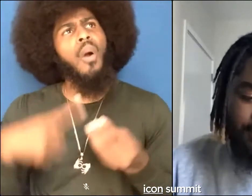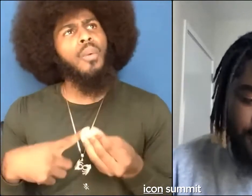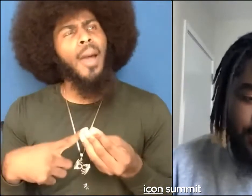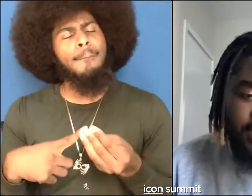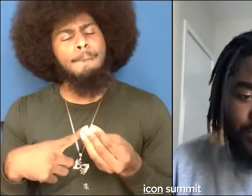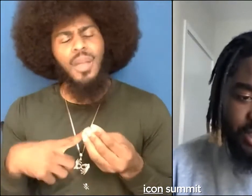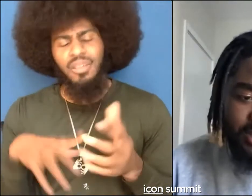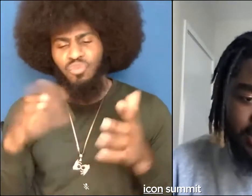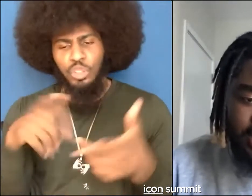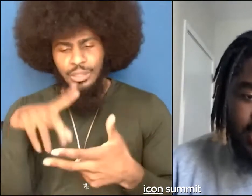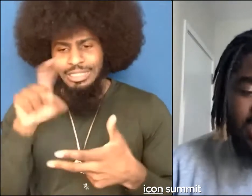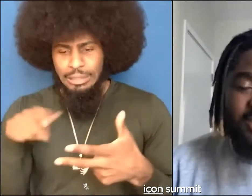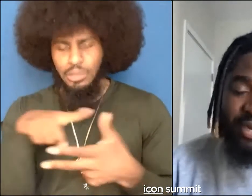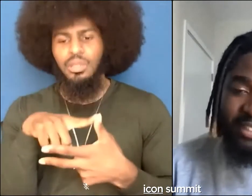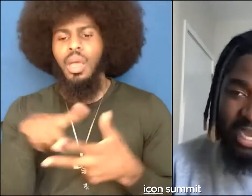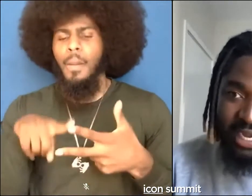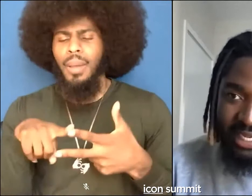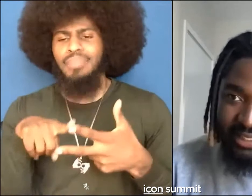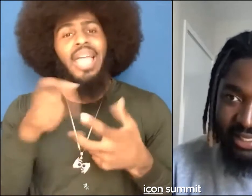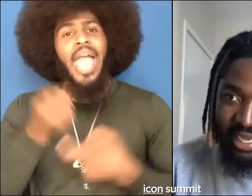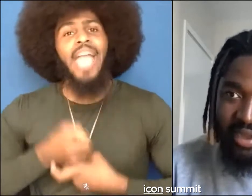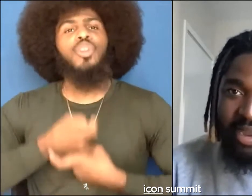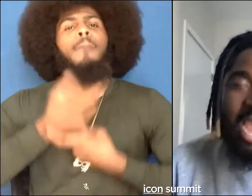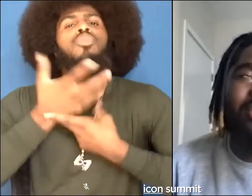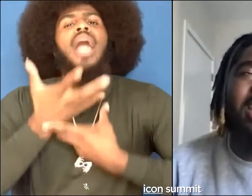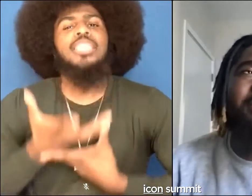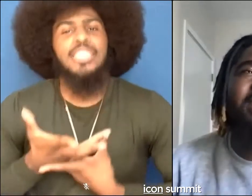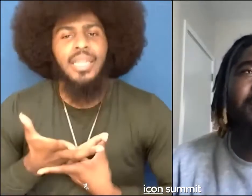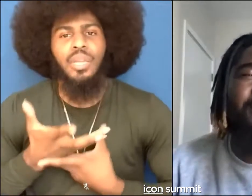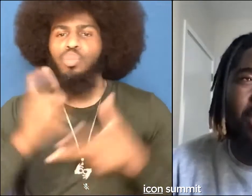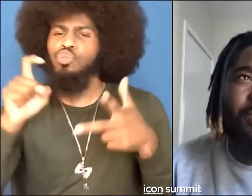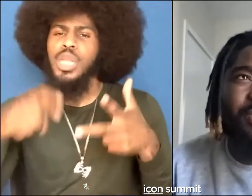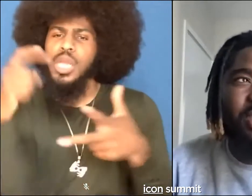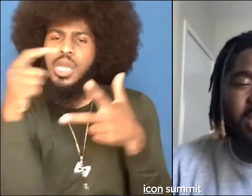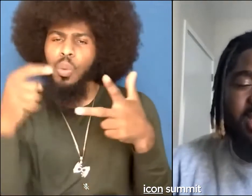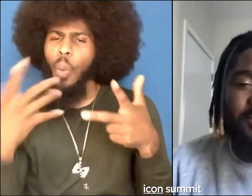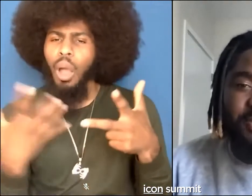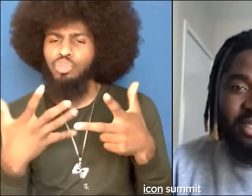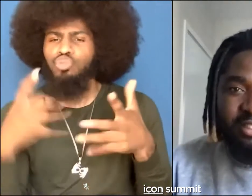experienced, which is expressing our needs, and how that can be such a vulnerable experience